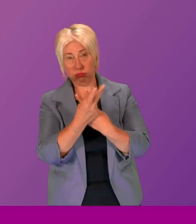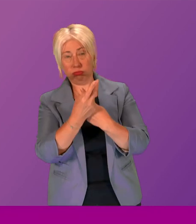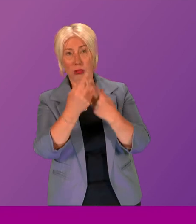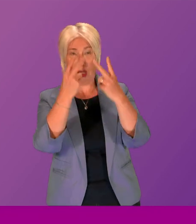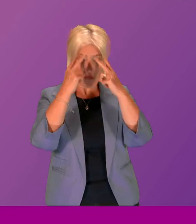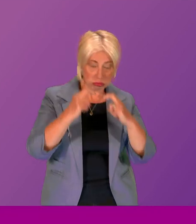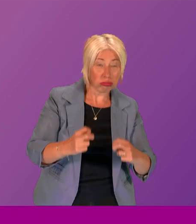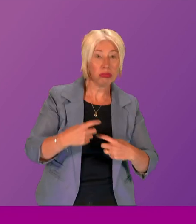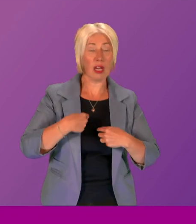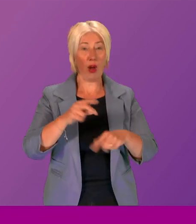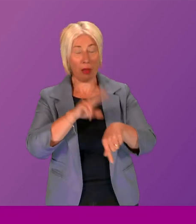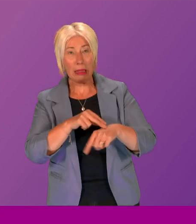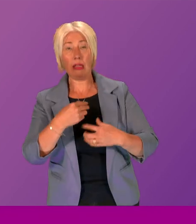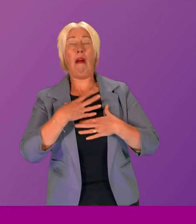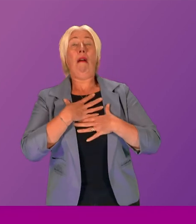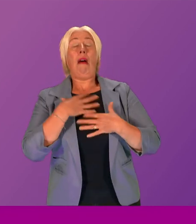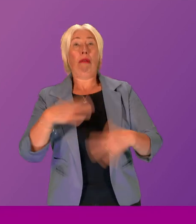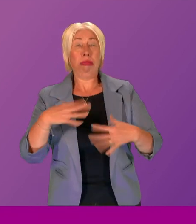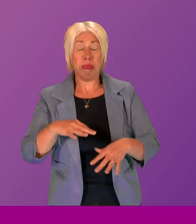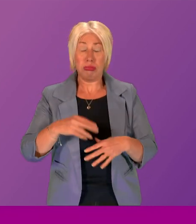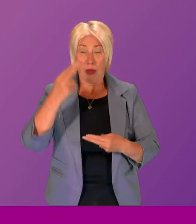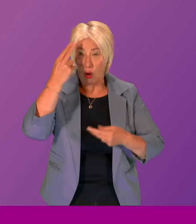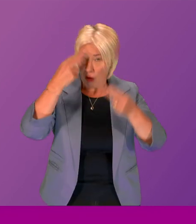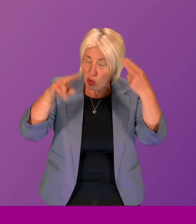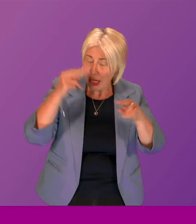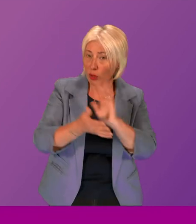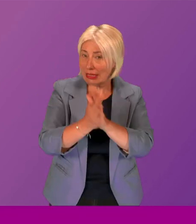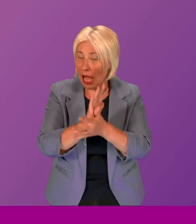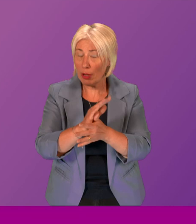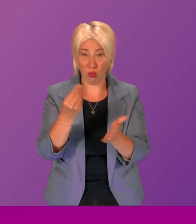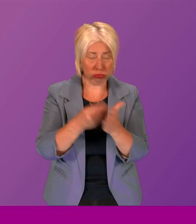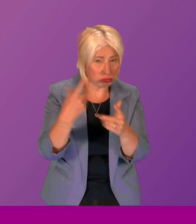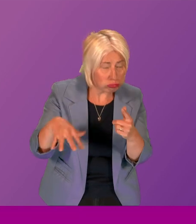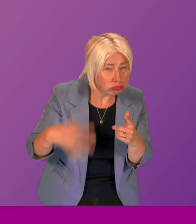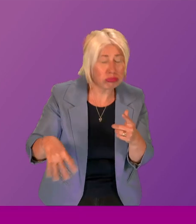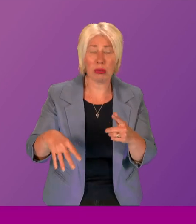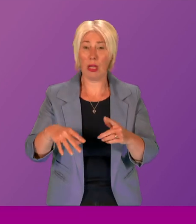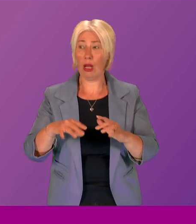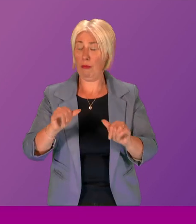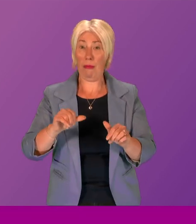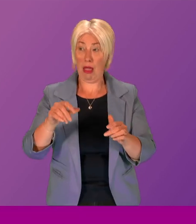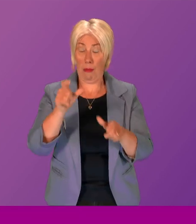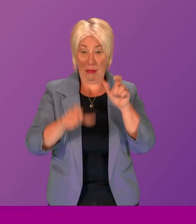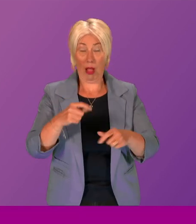stressful, costly, damaging to reputations and could lead to problems in the workplace.”